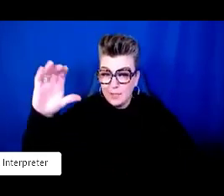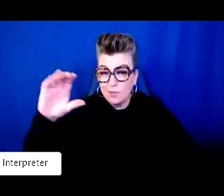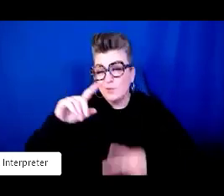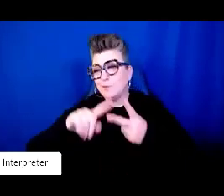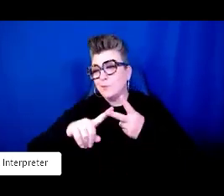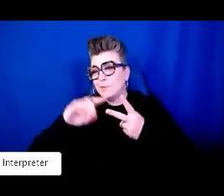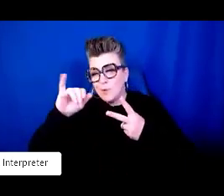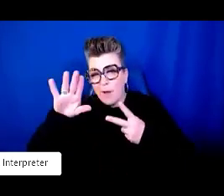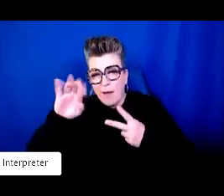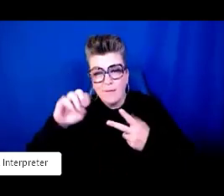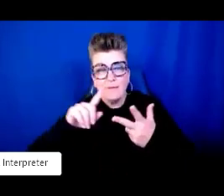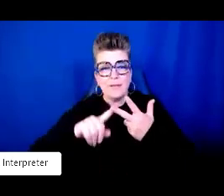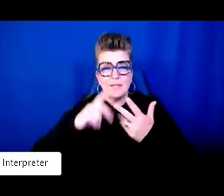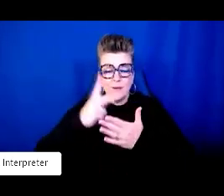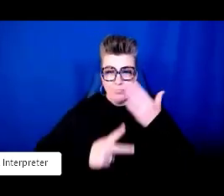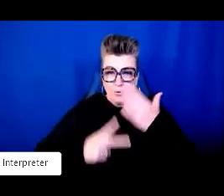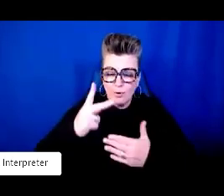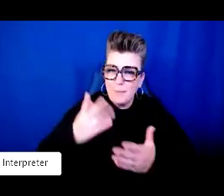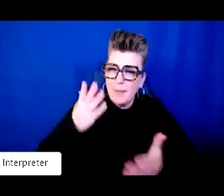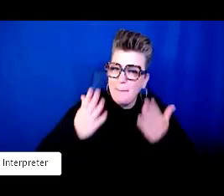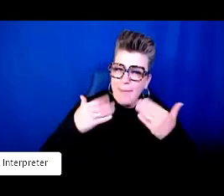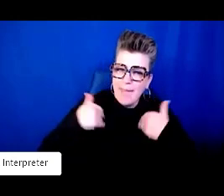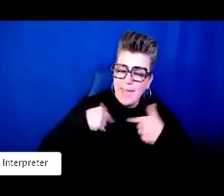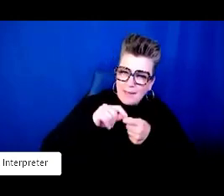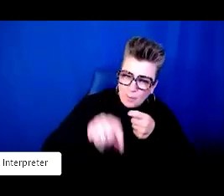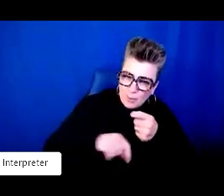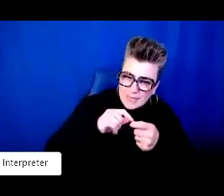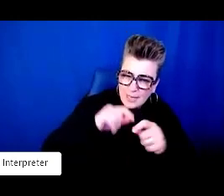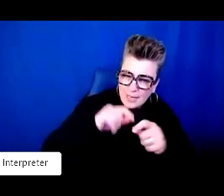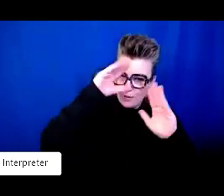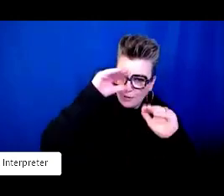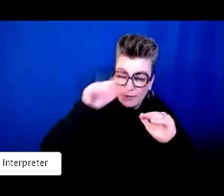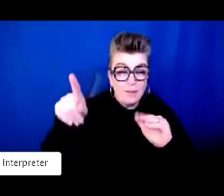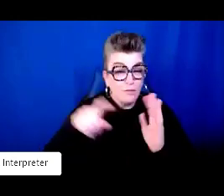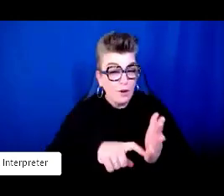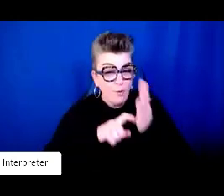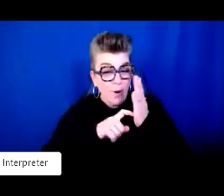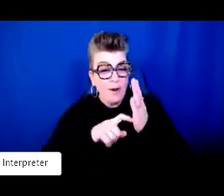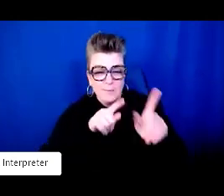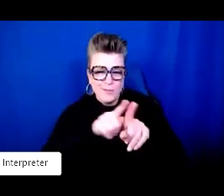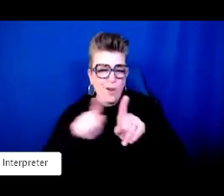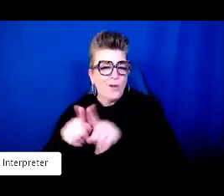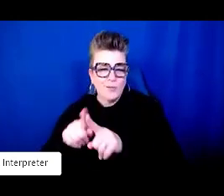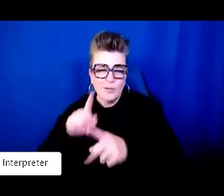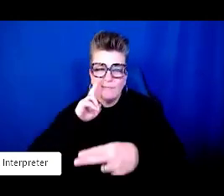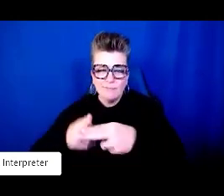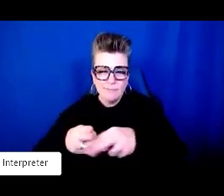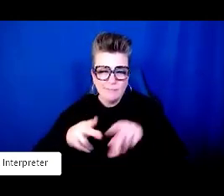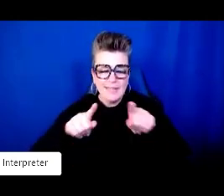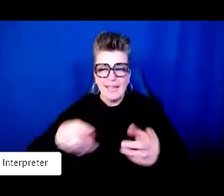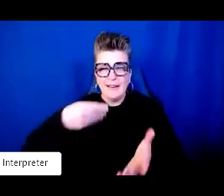may have additional data sharing expectations, and these requirements would also be indicated in the funding opportunity announcement.